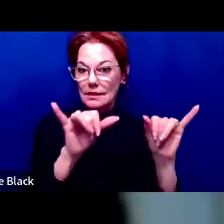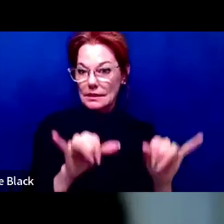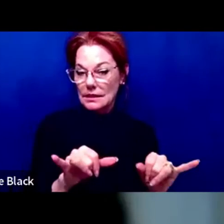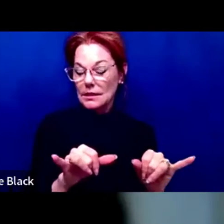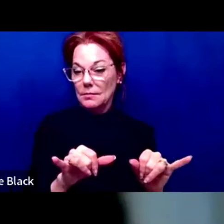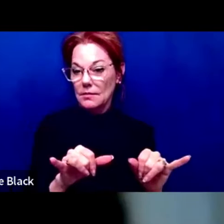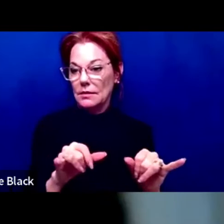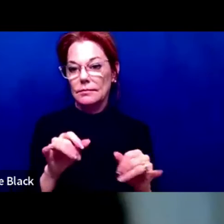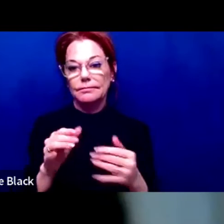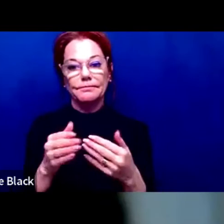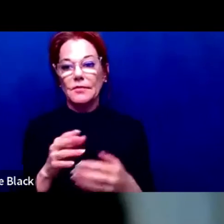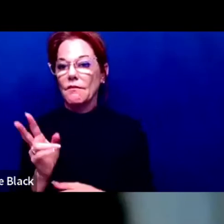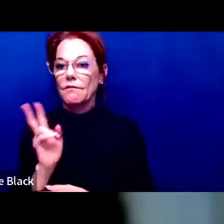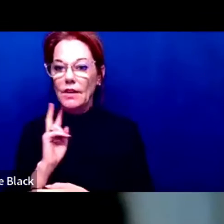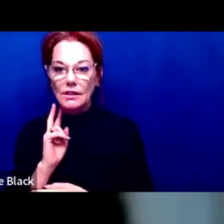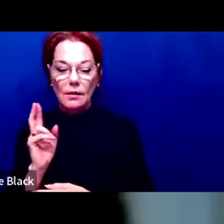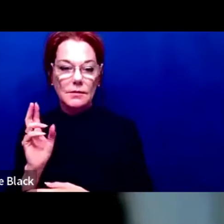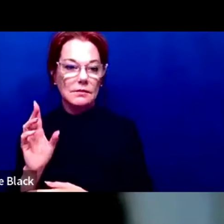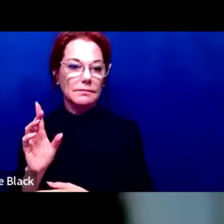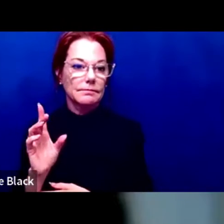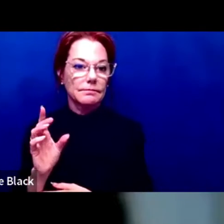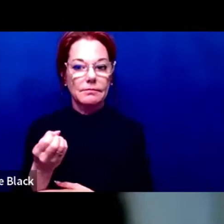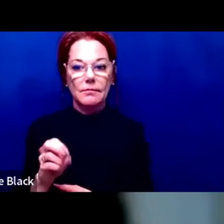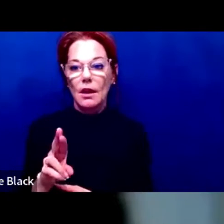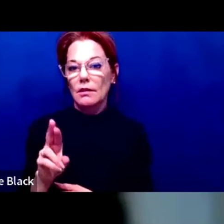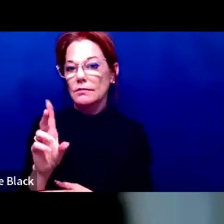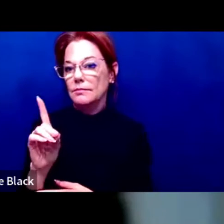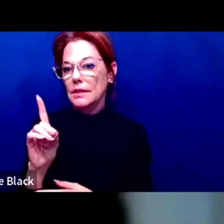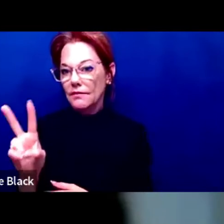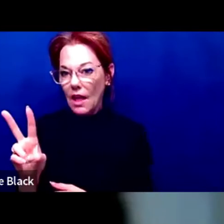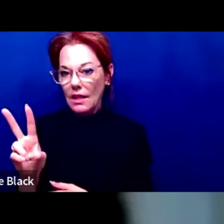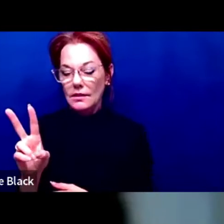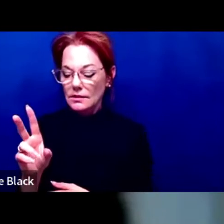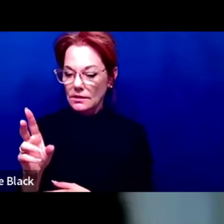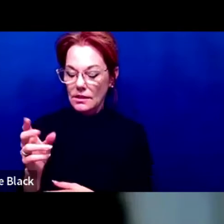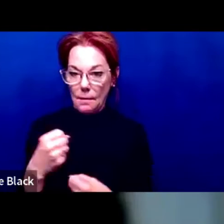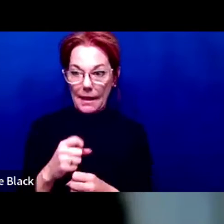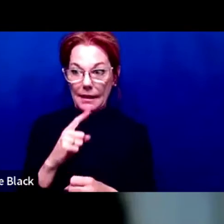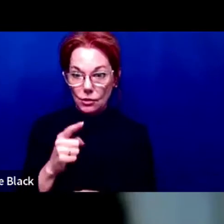victims of domestic violence? Let's make sure that we're really having a, an open eye to that. So it's just something